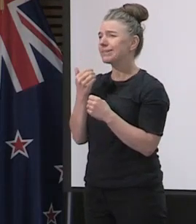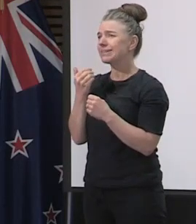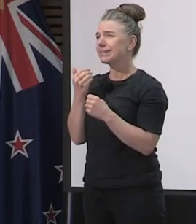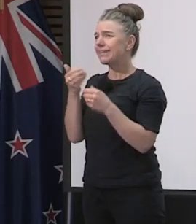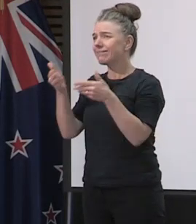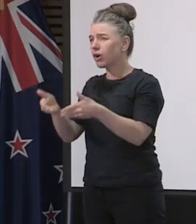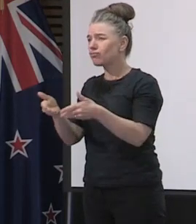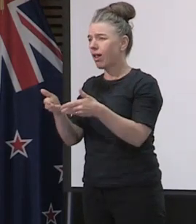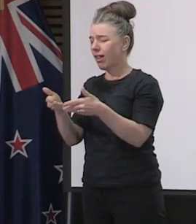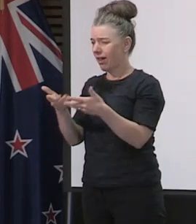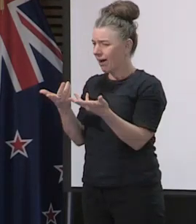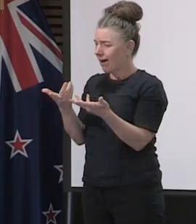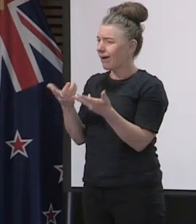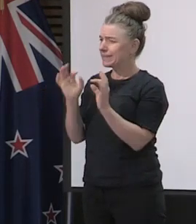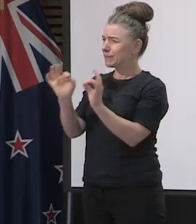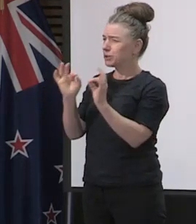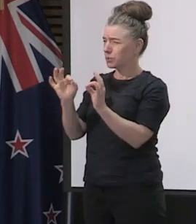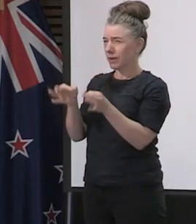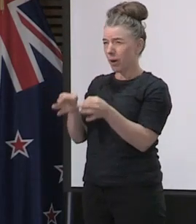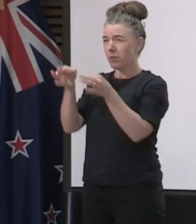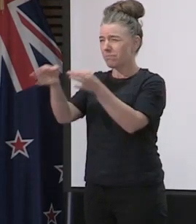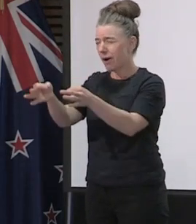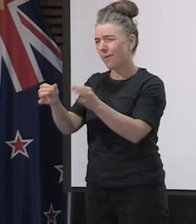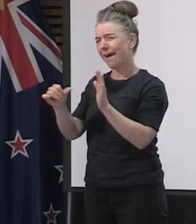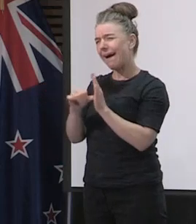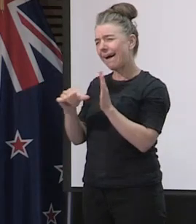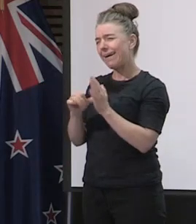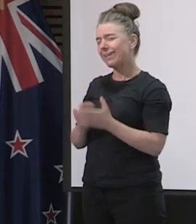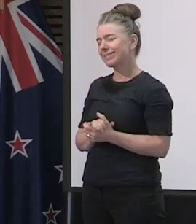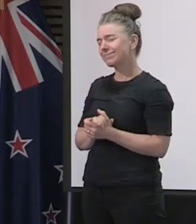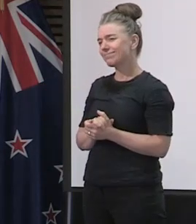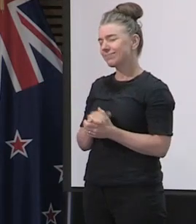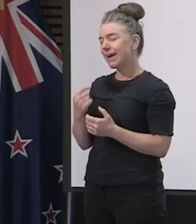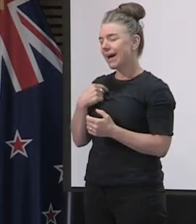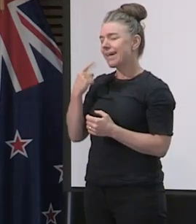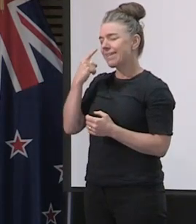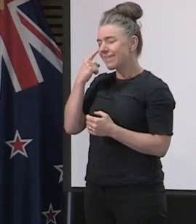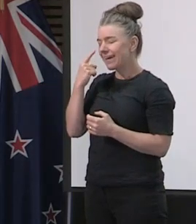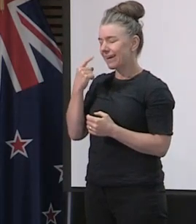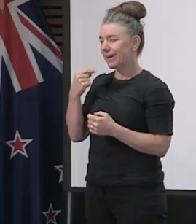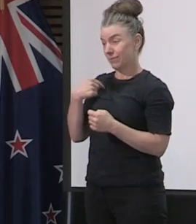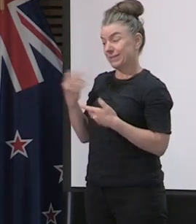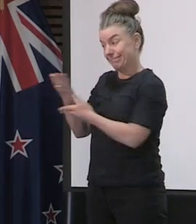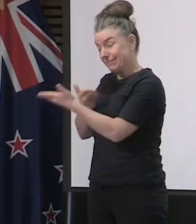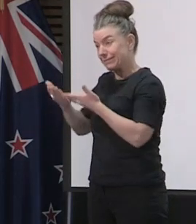countries, but also recognise funerals and tangi are exceptional. They are life events that cannot be